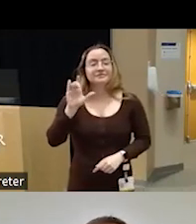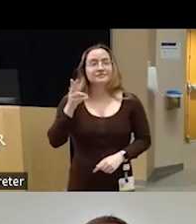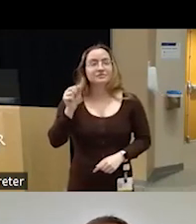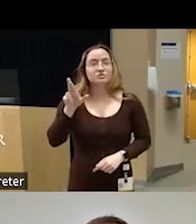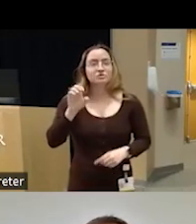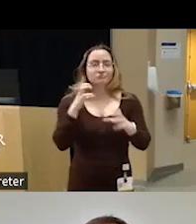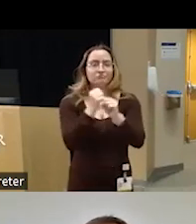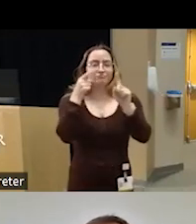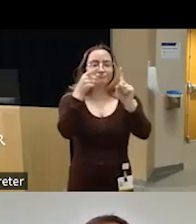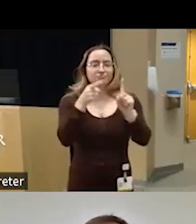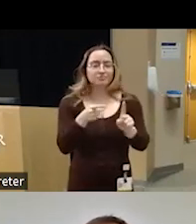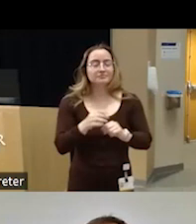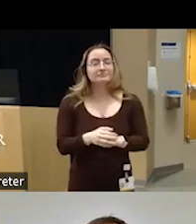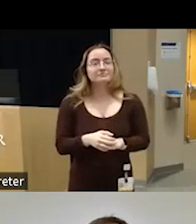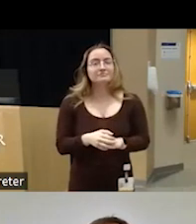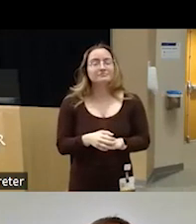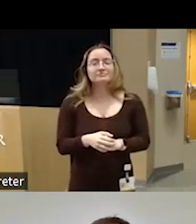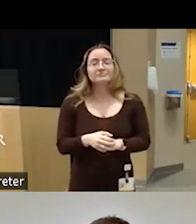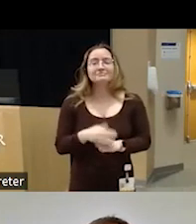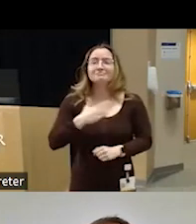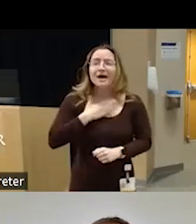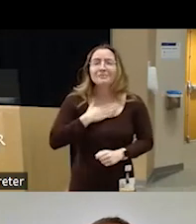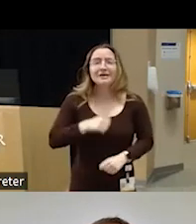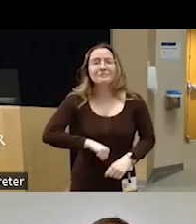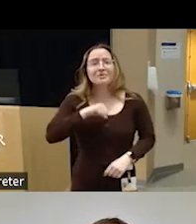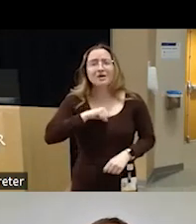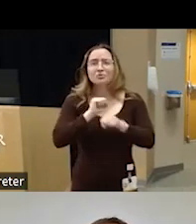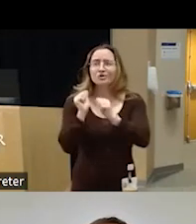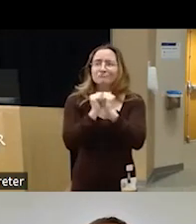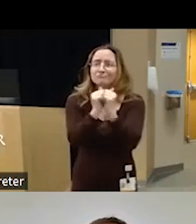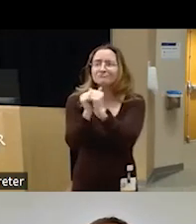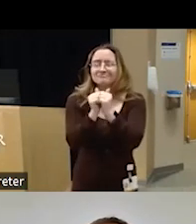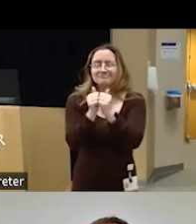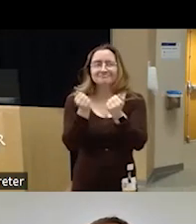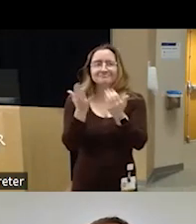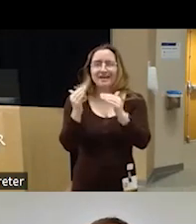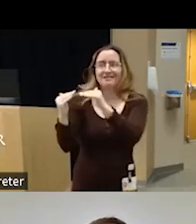proud to be able to work with a number of companies that are still operant in the brain many have